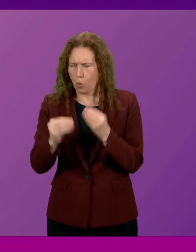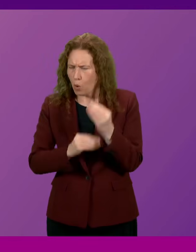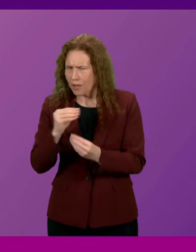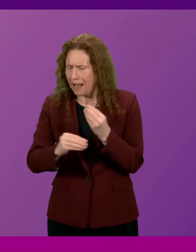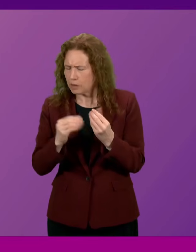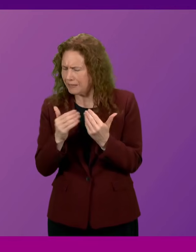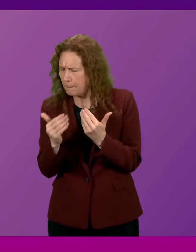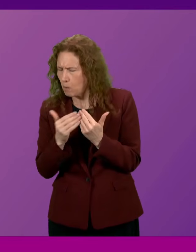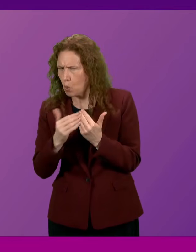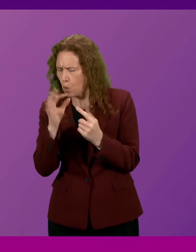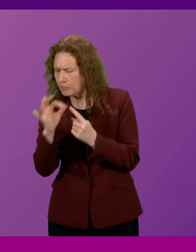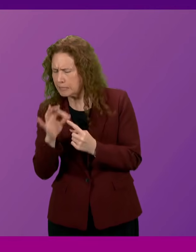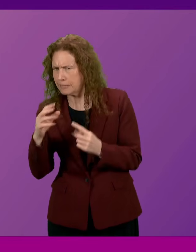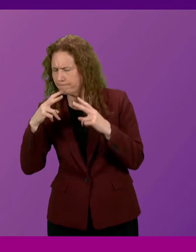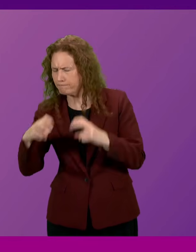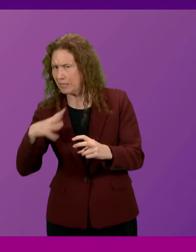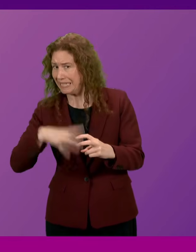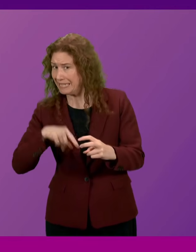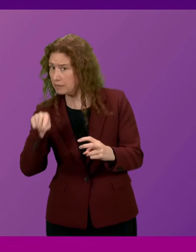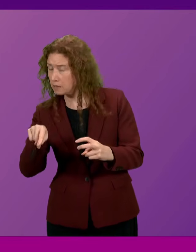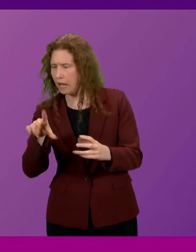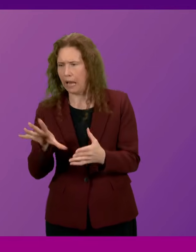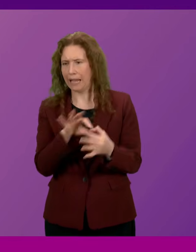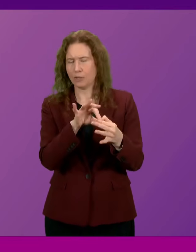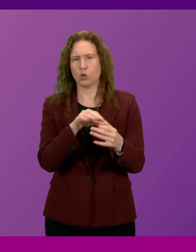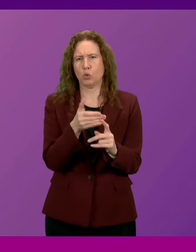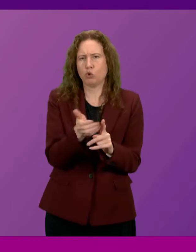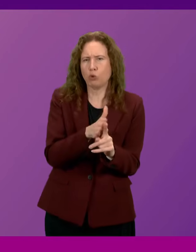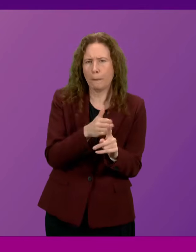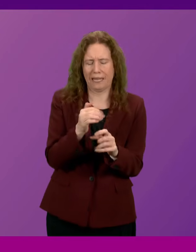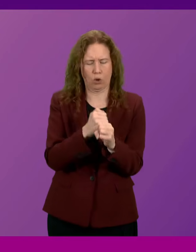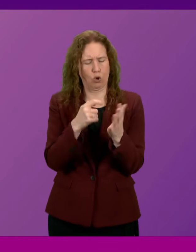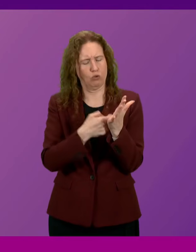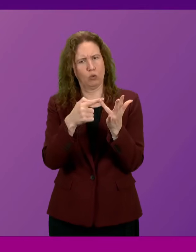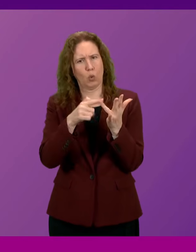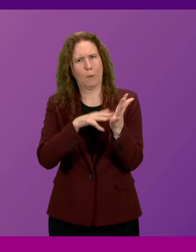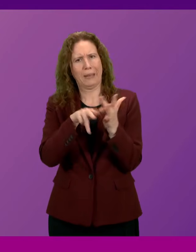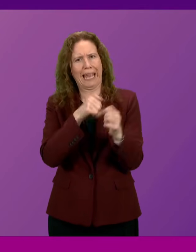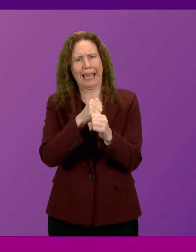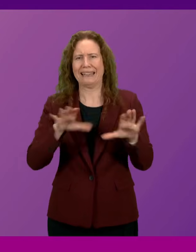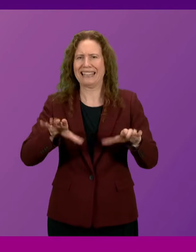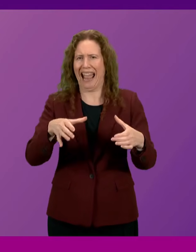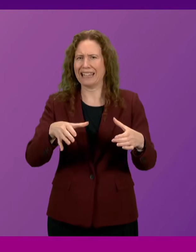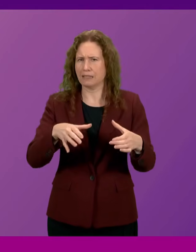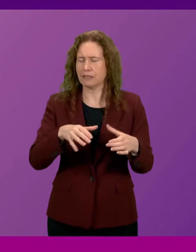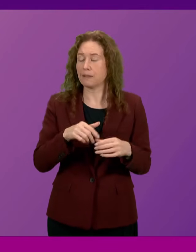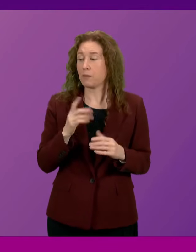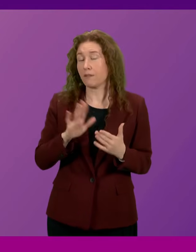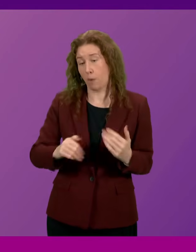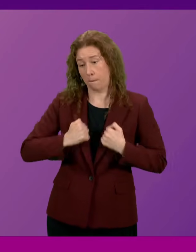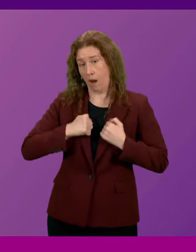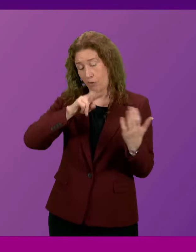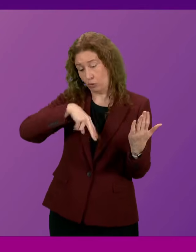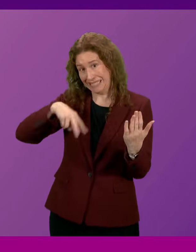detailed scrutiny is required on grooming gangs. From my reading of the information